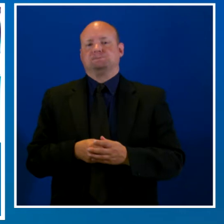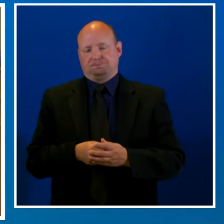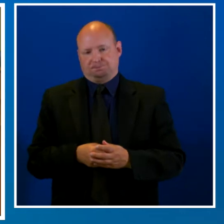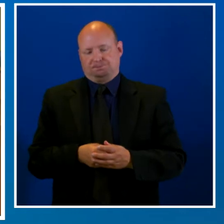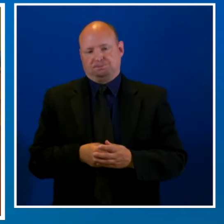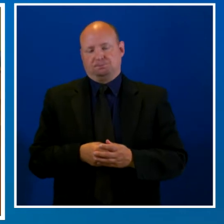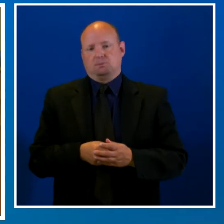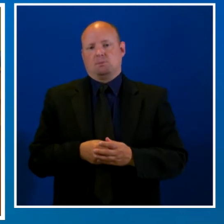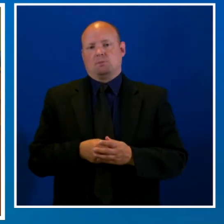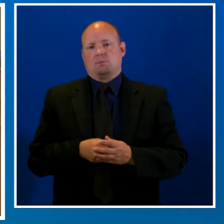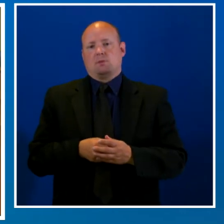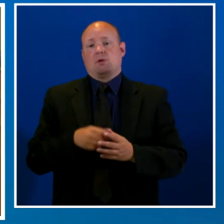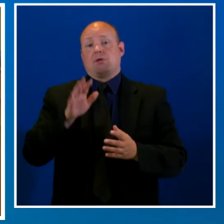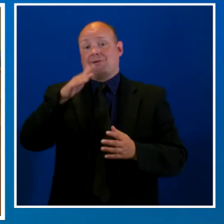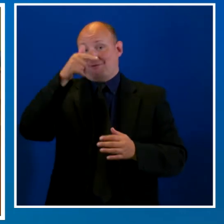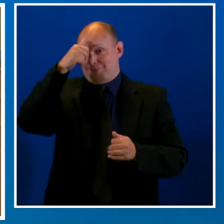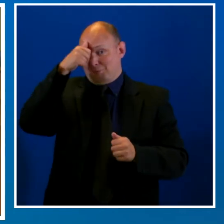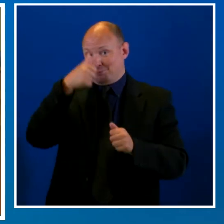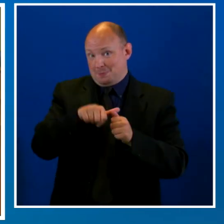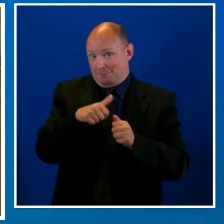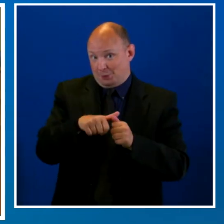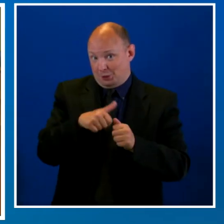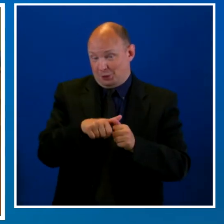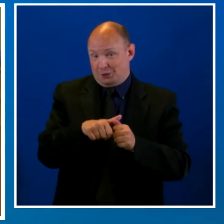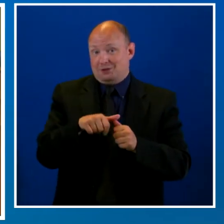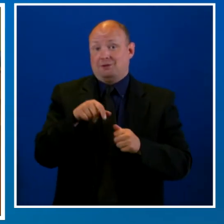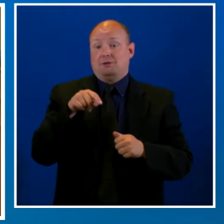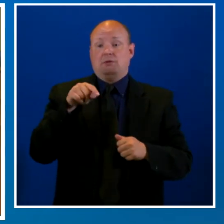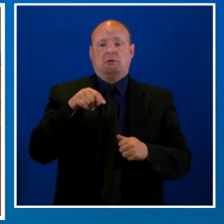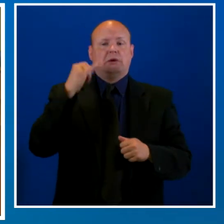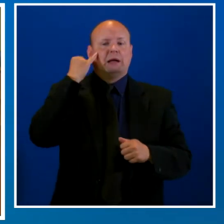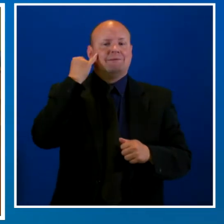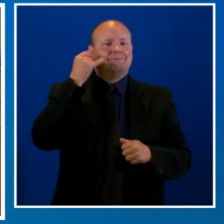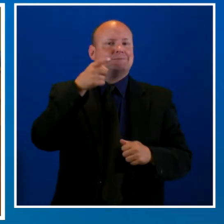Remember, if you still need a vaccine, they are free and